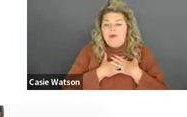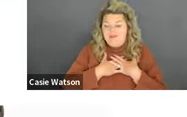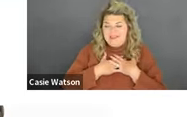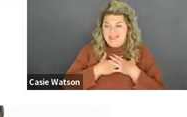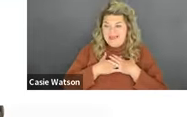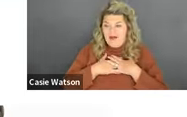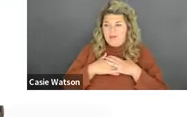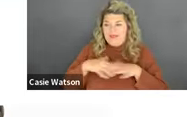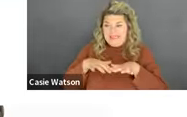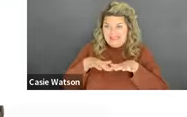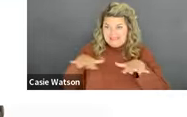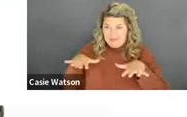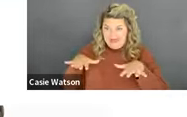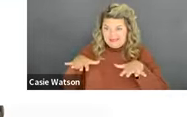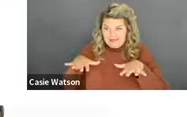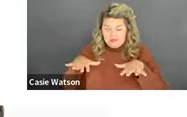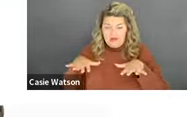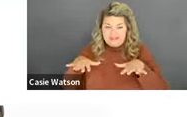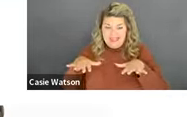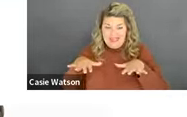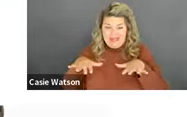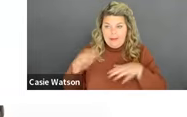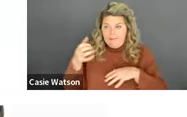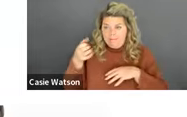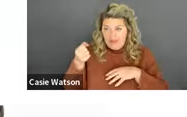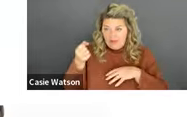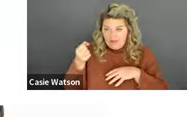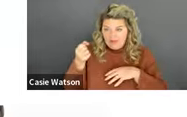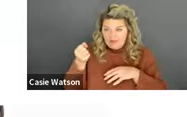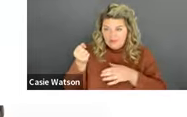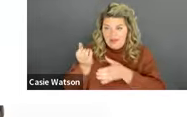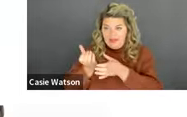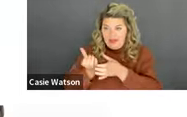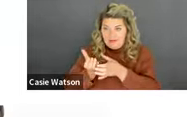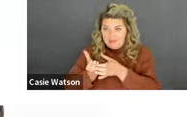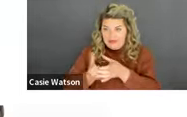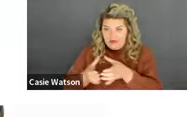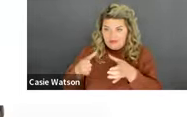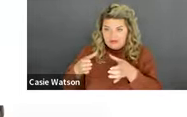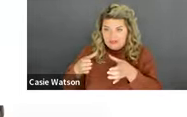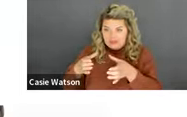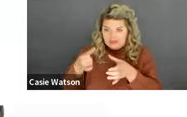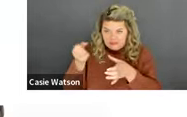I would have to set it up in space. So I would say milk and then I would put it in a little dish,